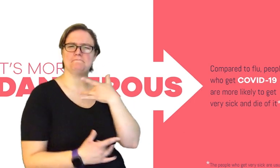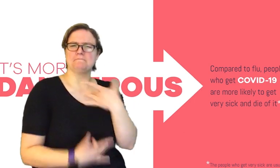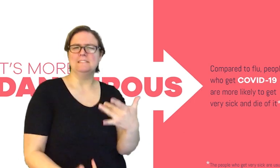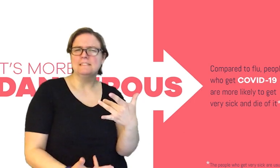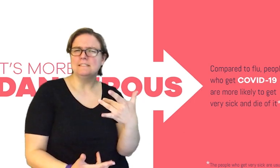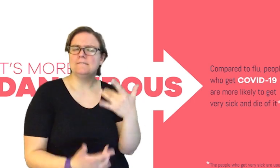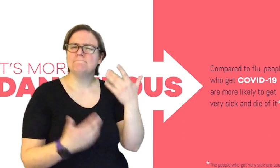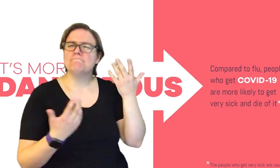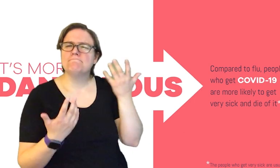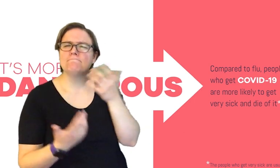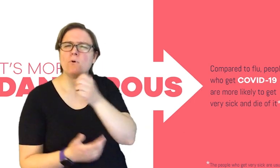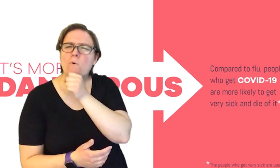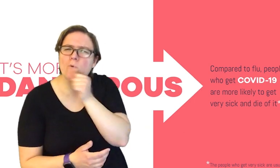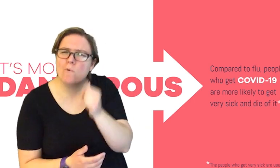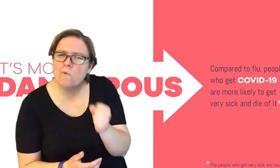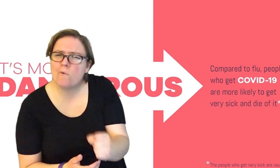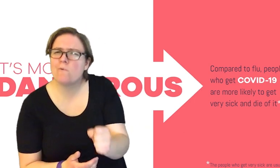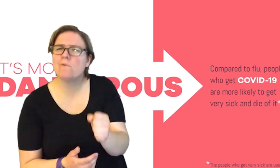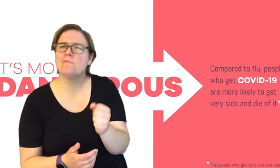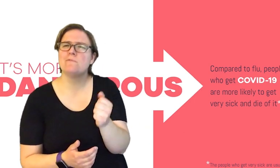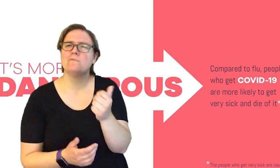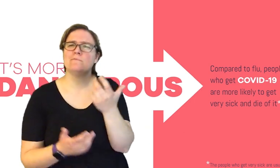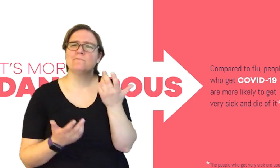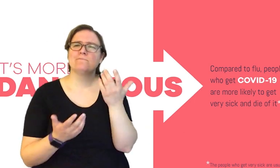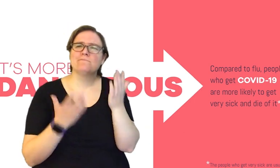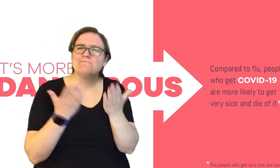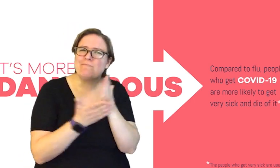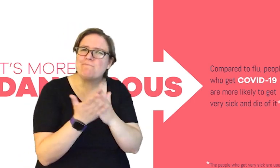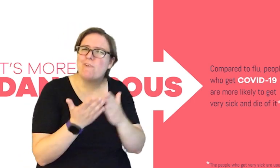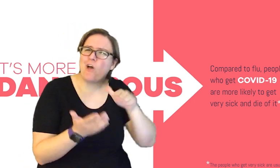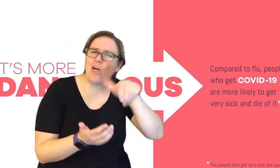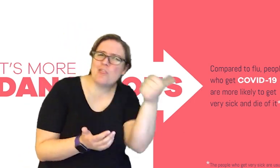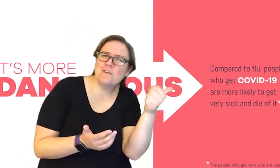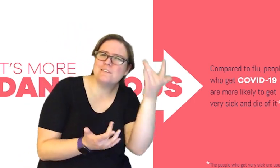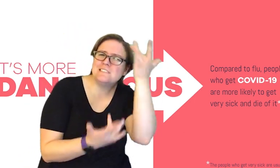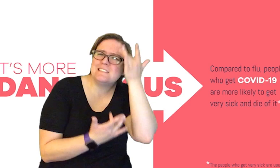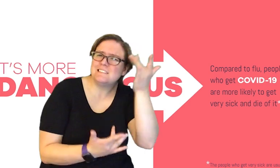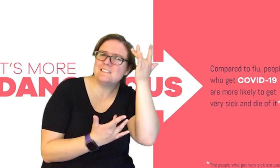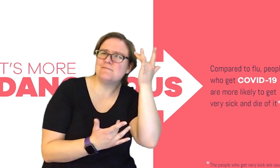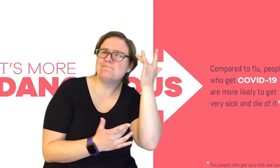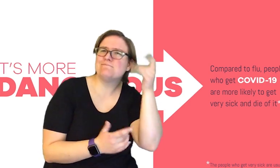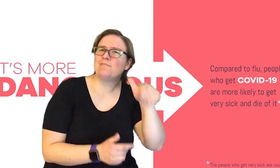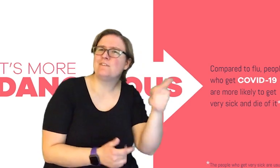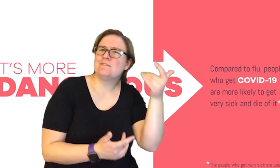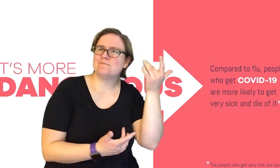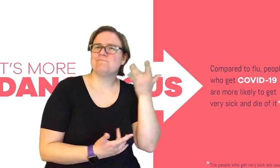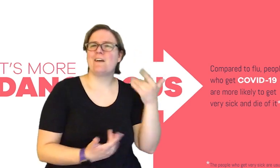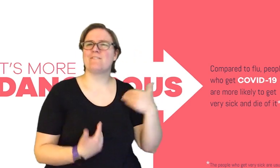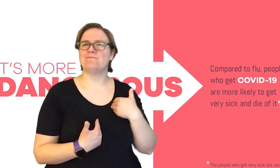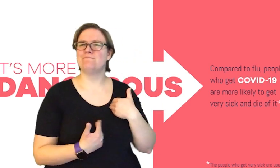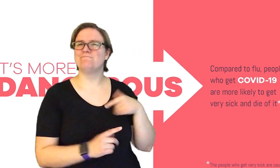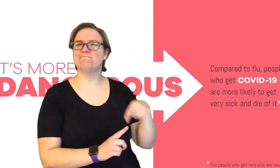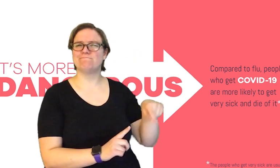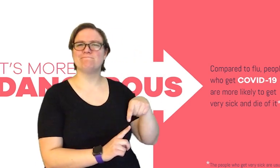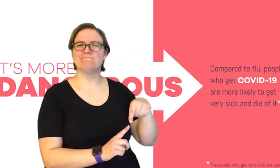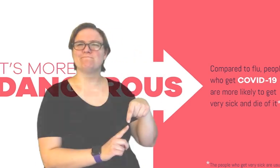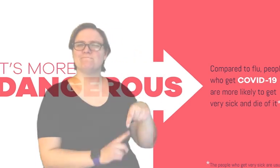are individuals that typically are elderly or possibly have some other illness.